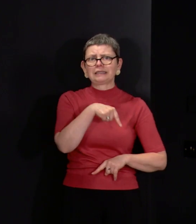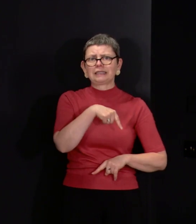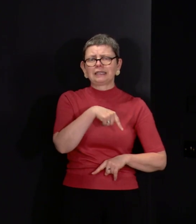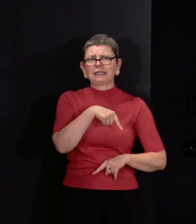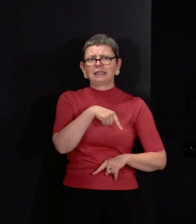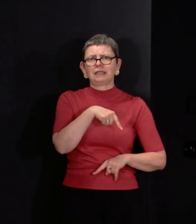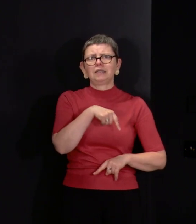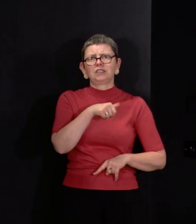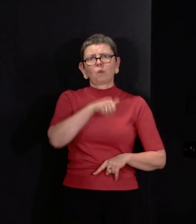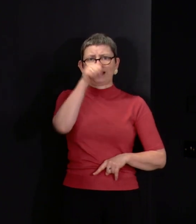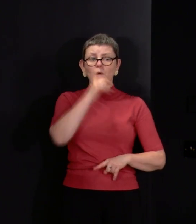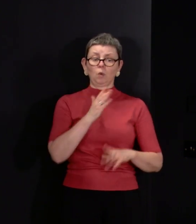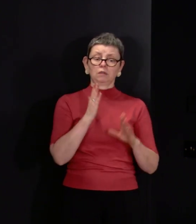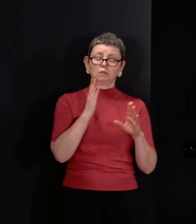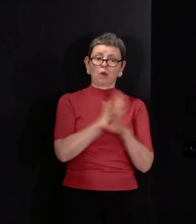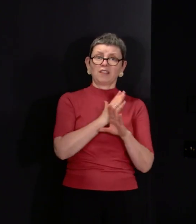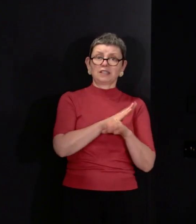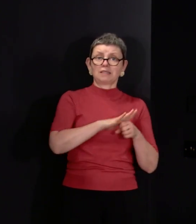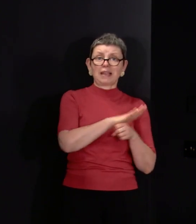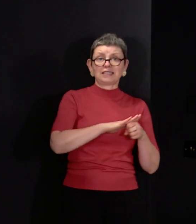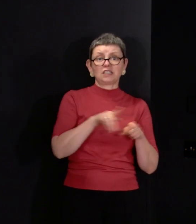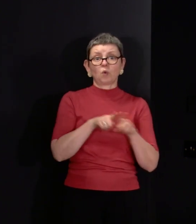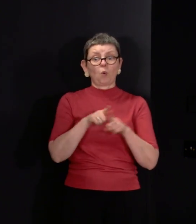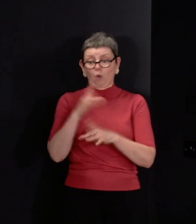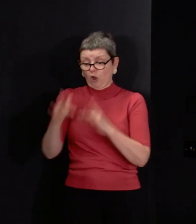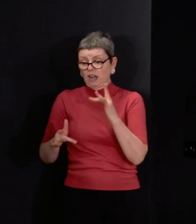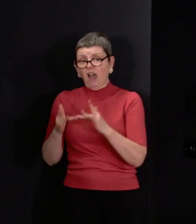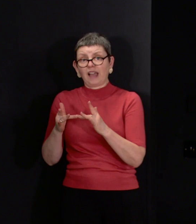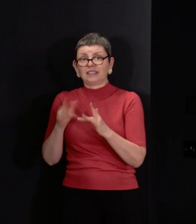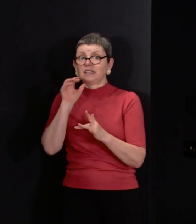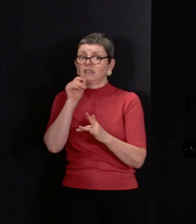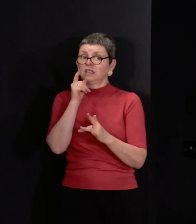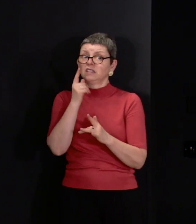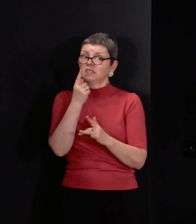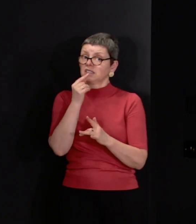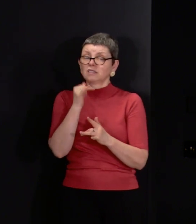and indeed virtual spaces are not always safe spaces for everyone. If you need